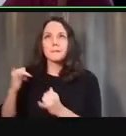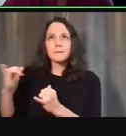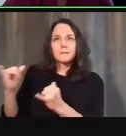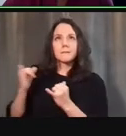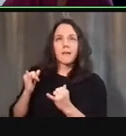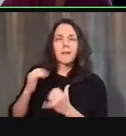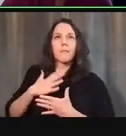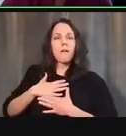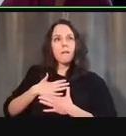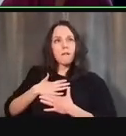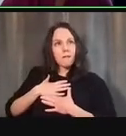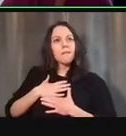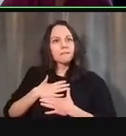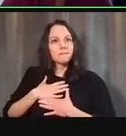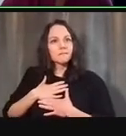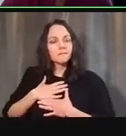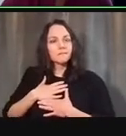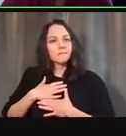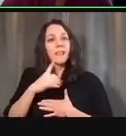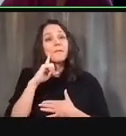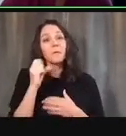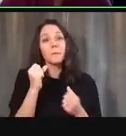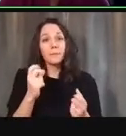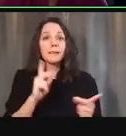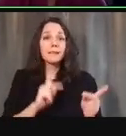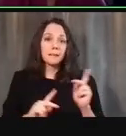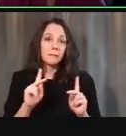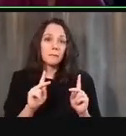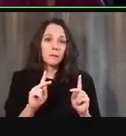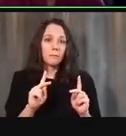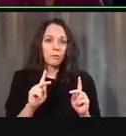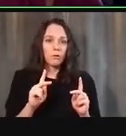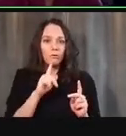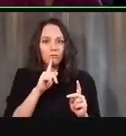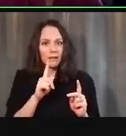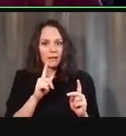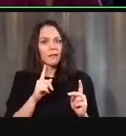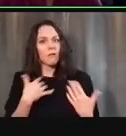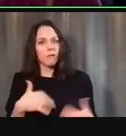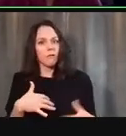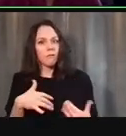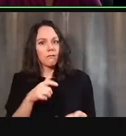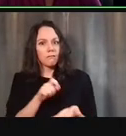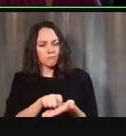for a lot of the writers was something that was important for them to release.